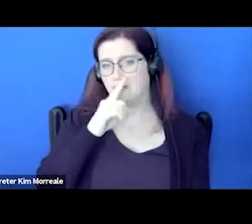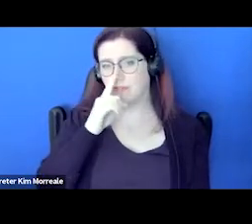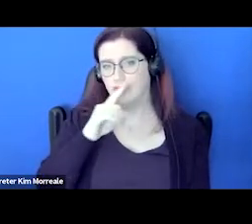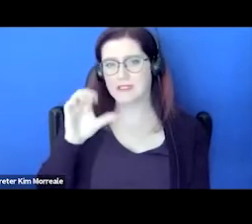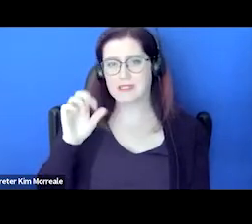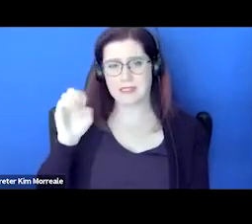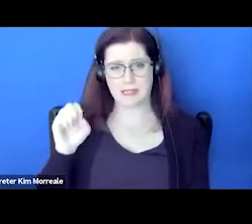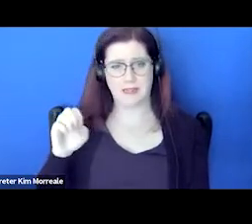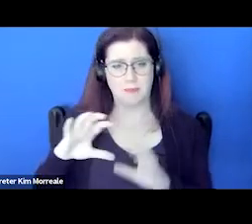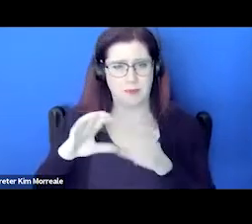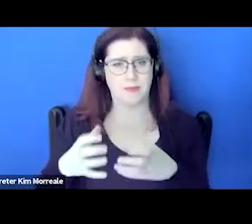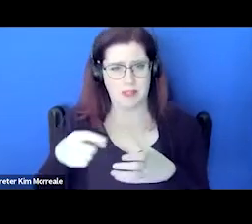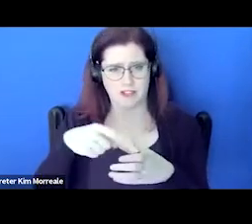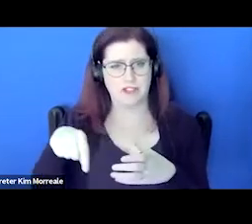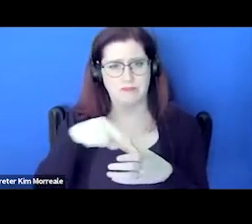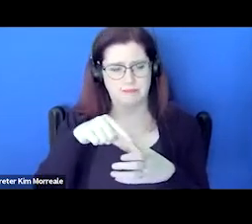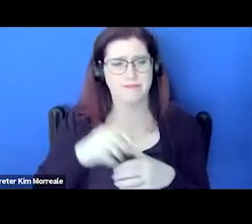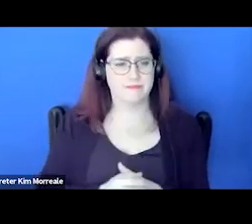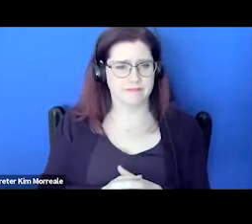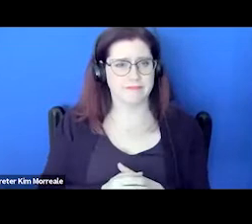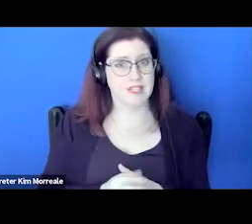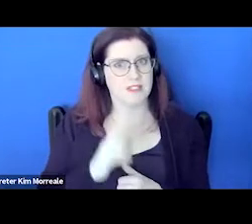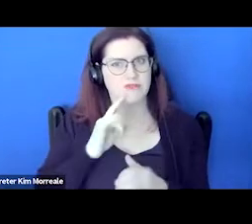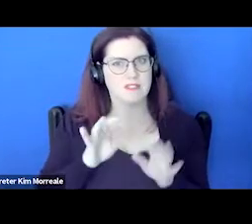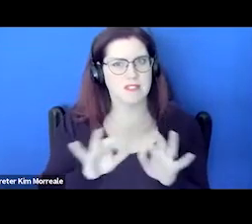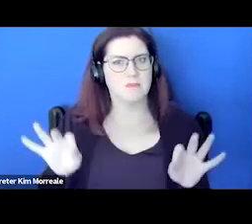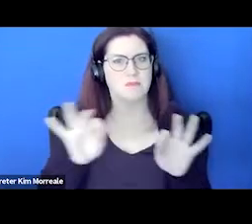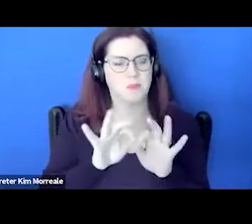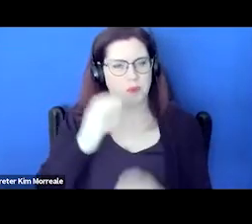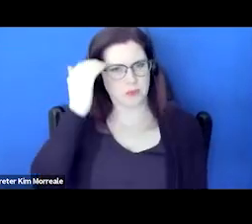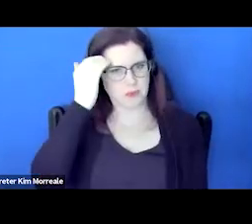And that's really important to note that this is